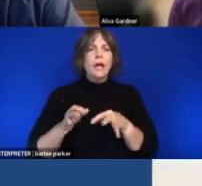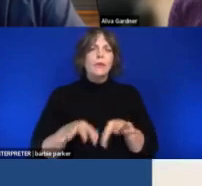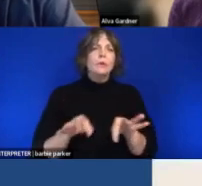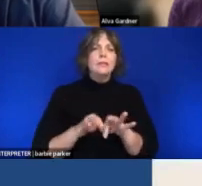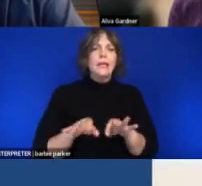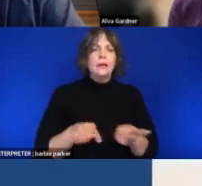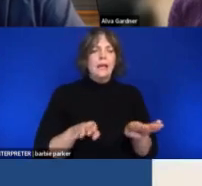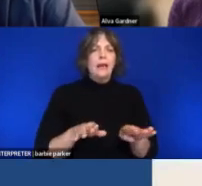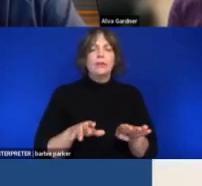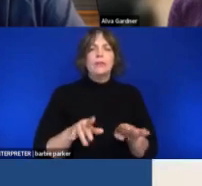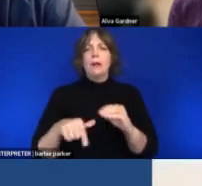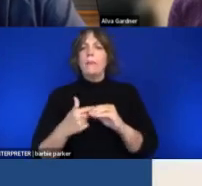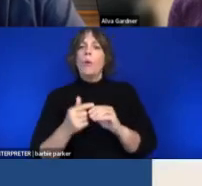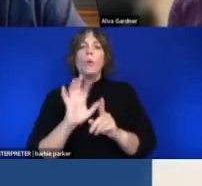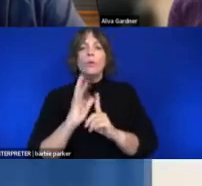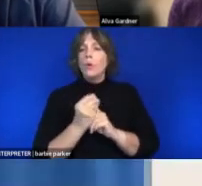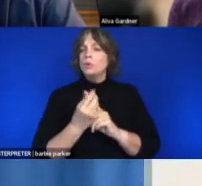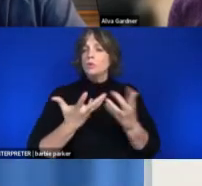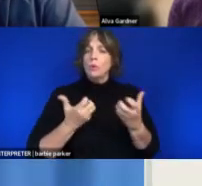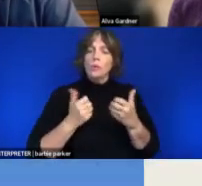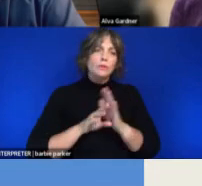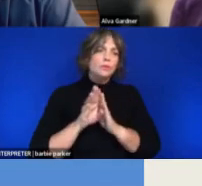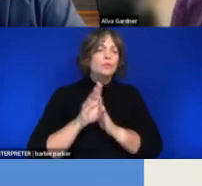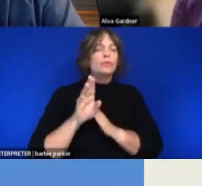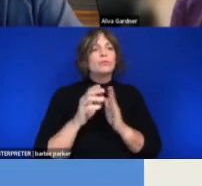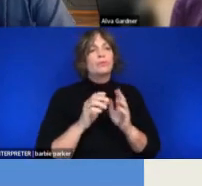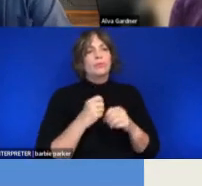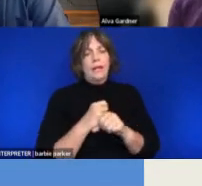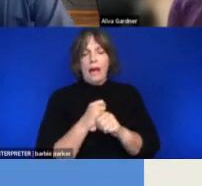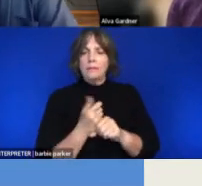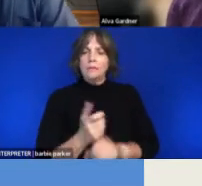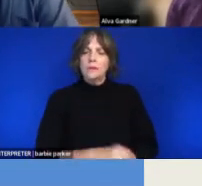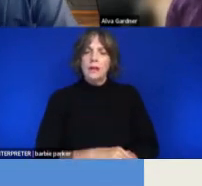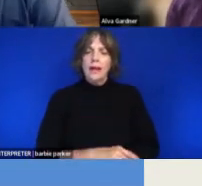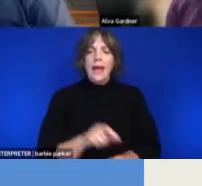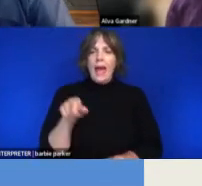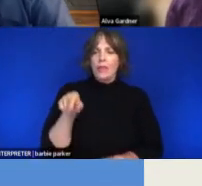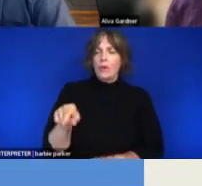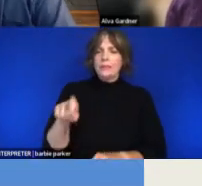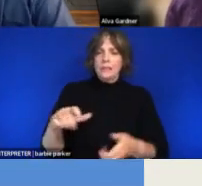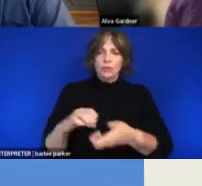create, and they need to work together. We start with our vision. It's where we're going